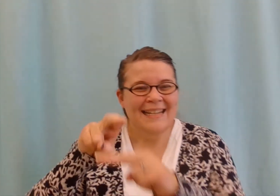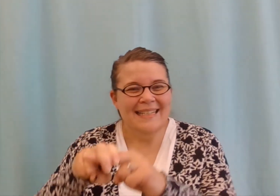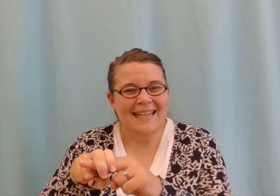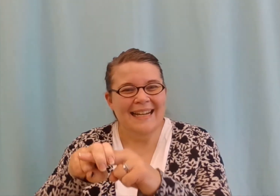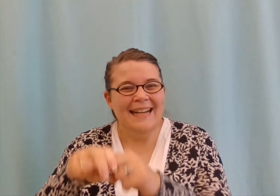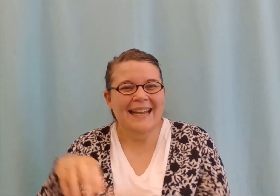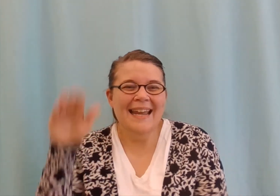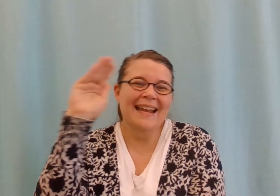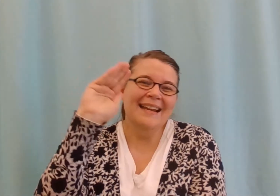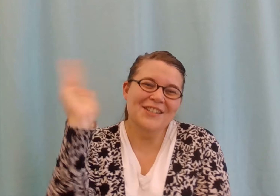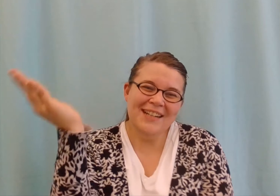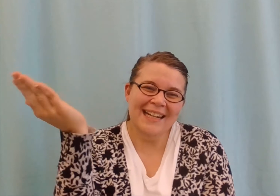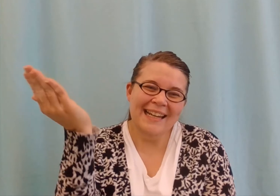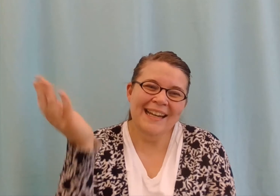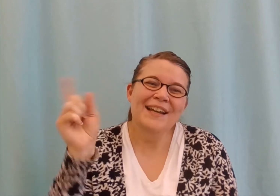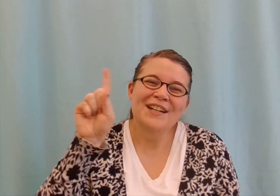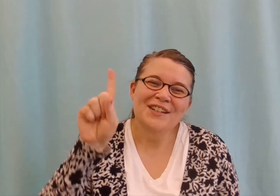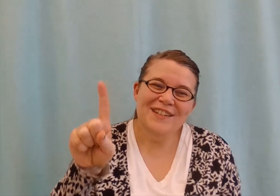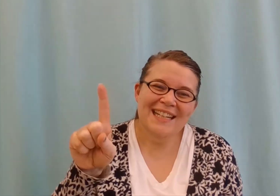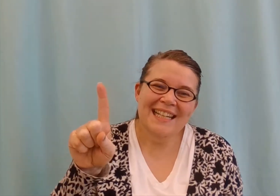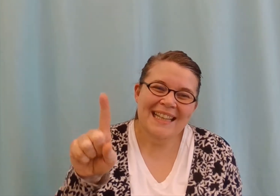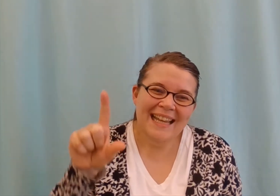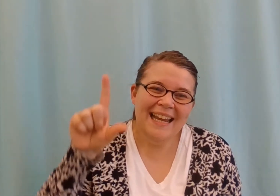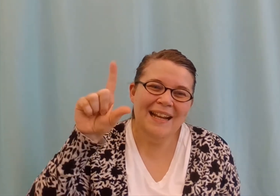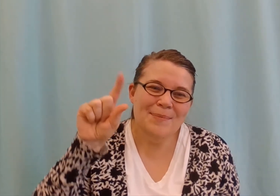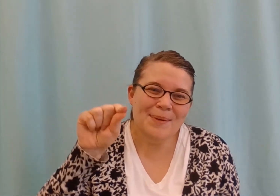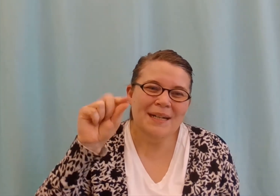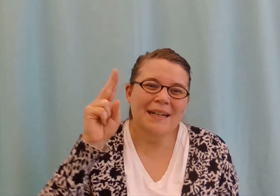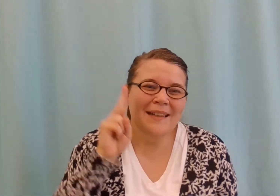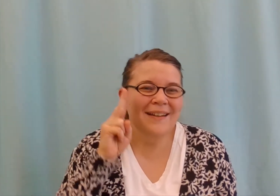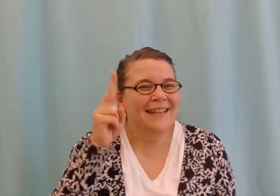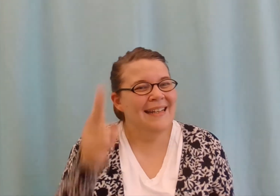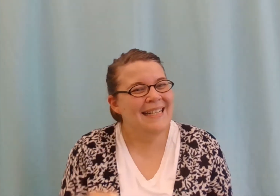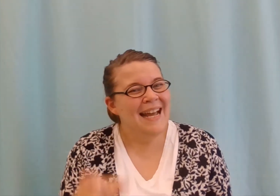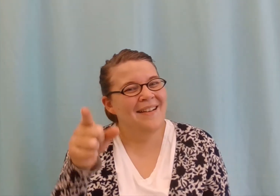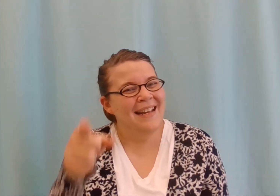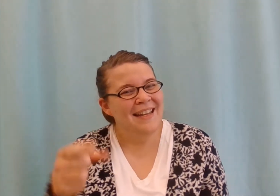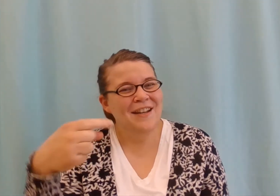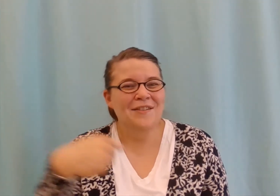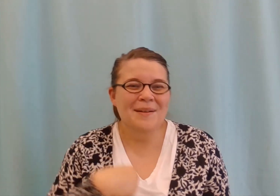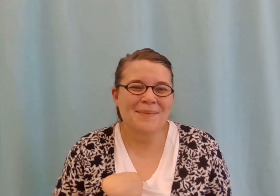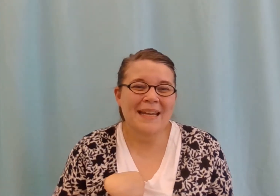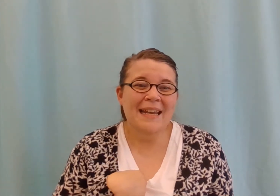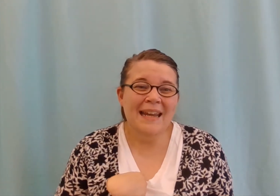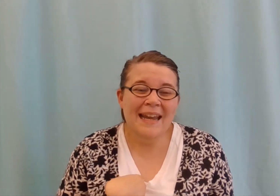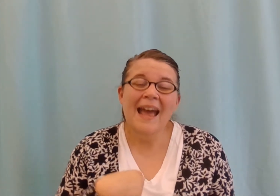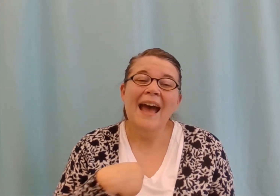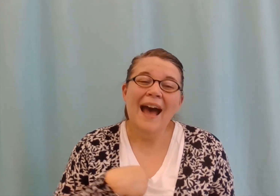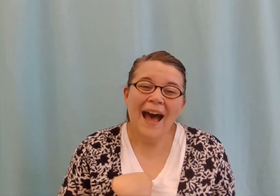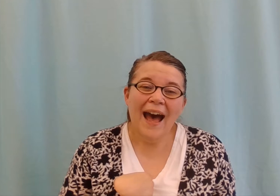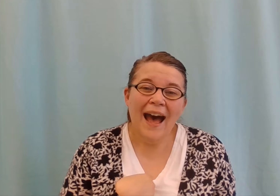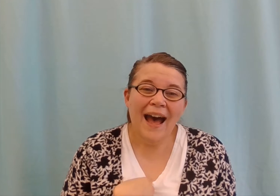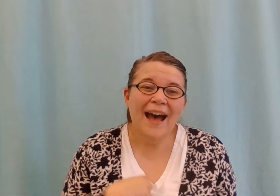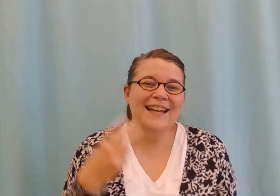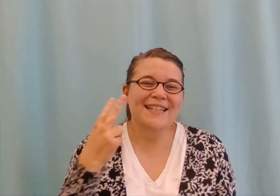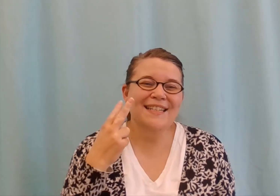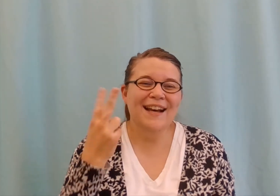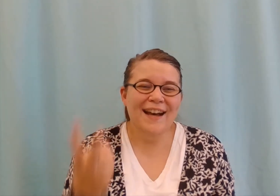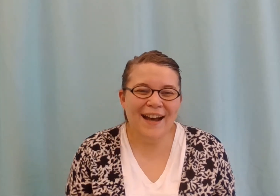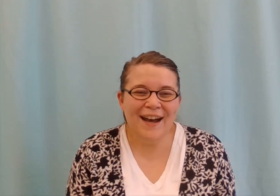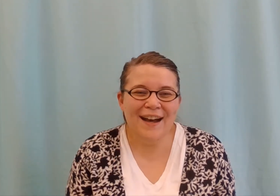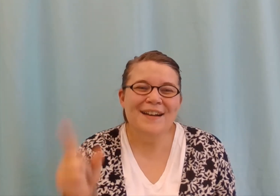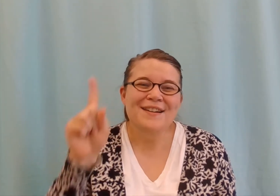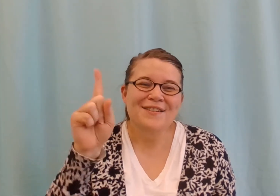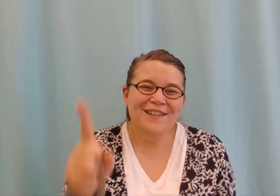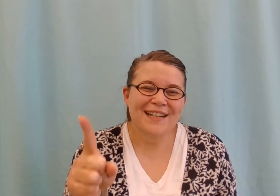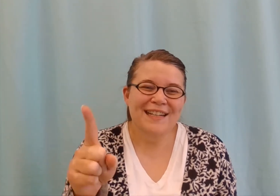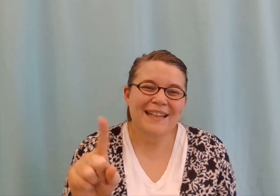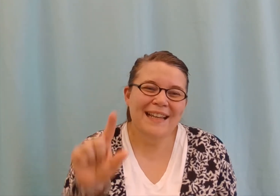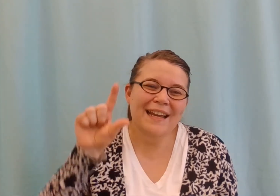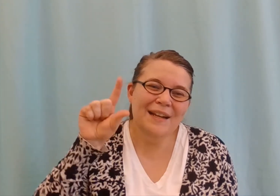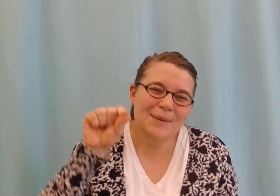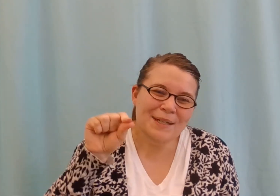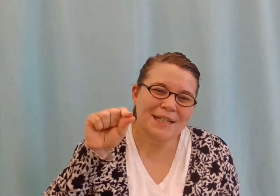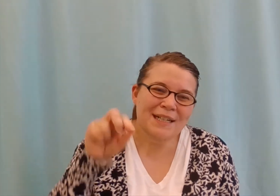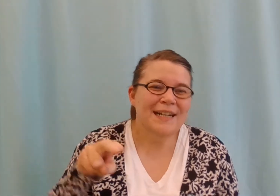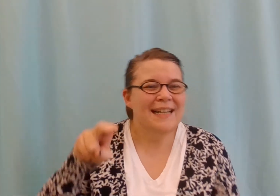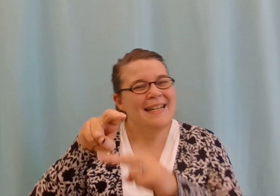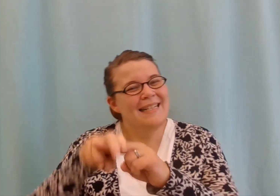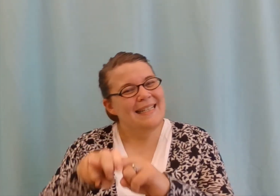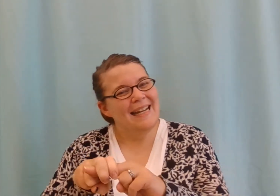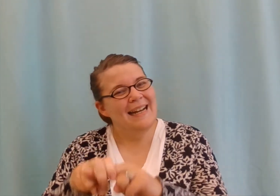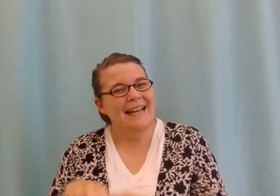sitting in a tree. One little bird looking down at you and me. I saw one little bird sitting